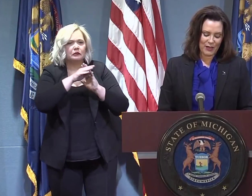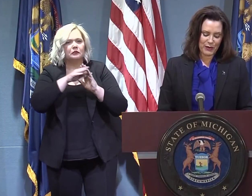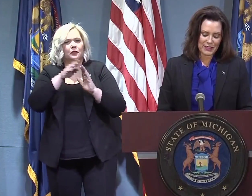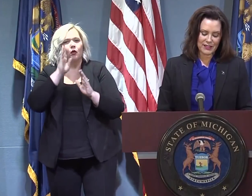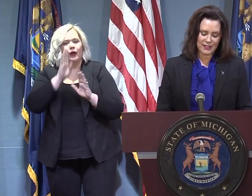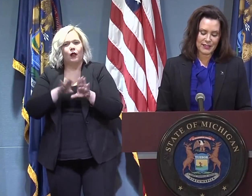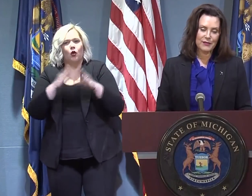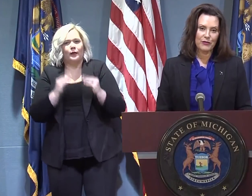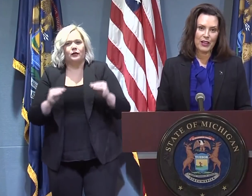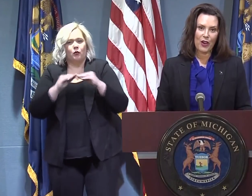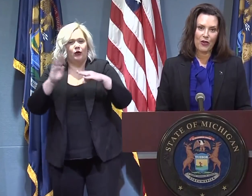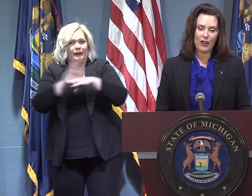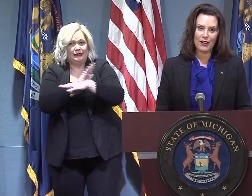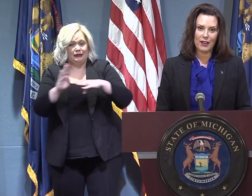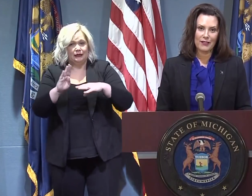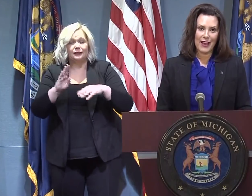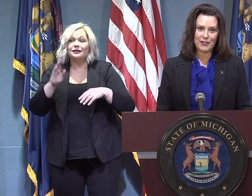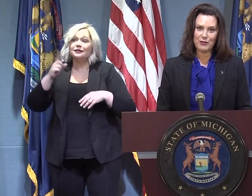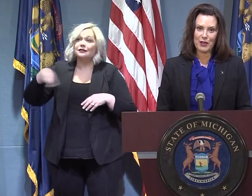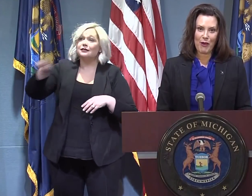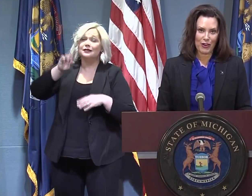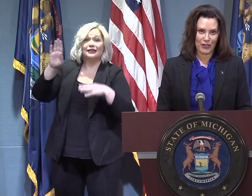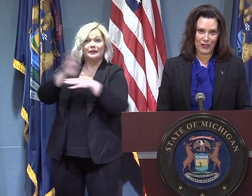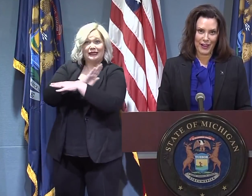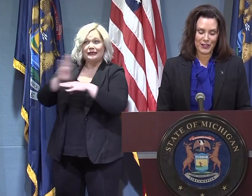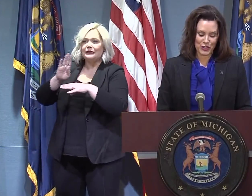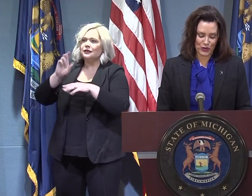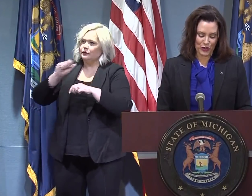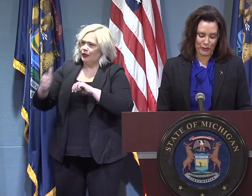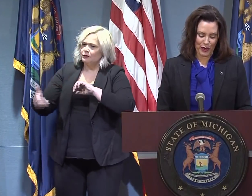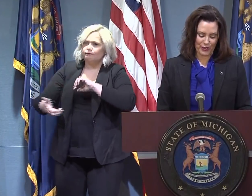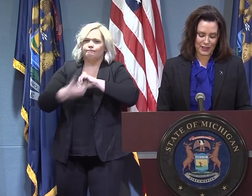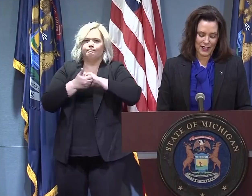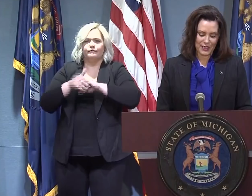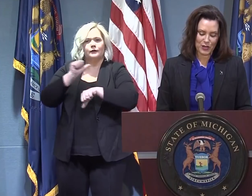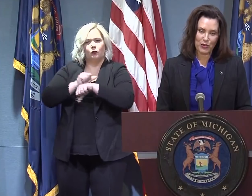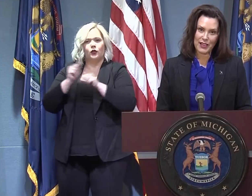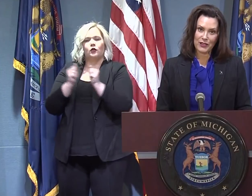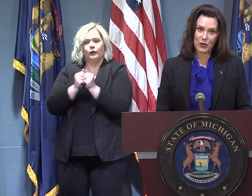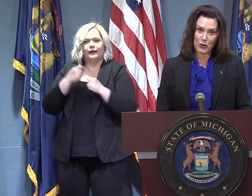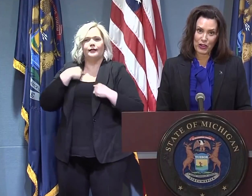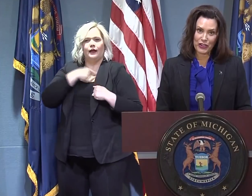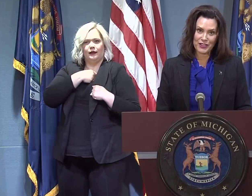RELEVANT PUBLIC HEALTH DAT IN WHEN DECIDING DIFFERENT WORK PLACES GO BACK TO WORK.